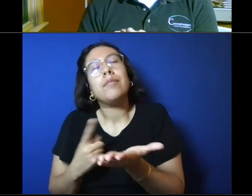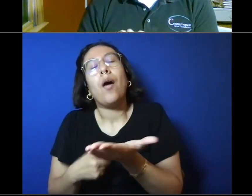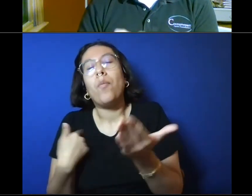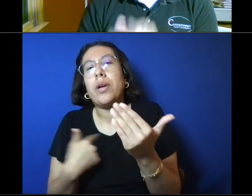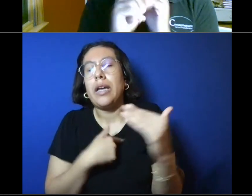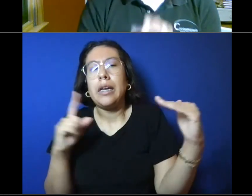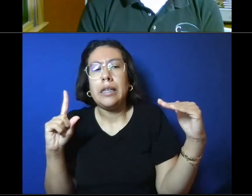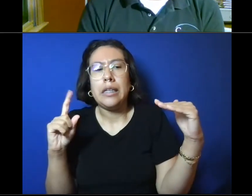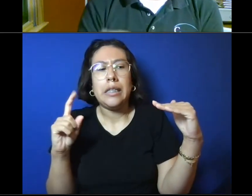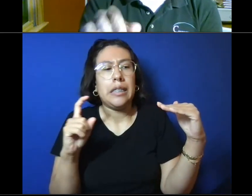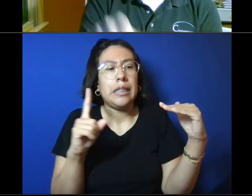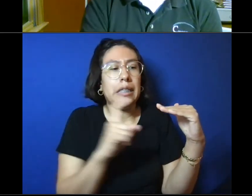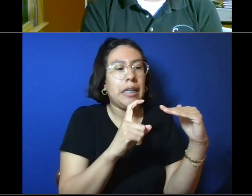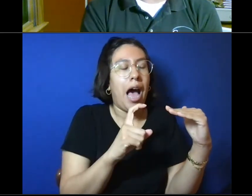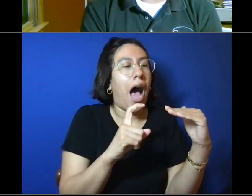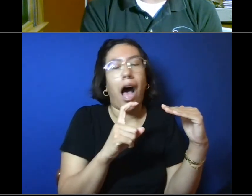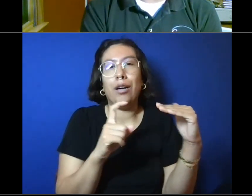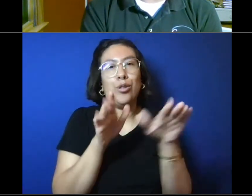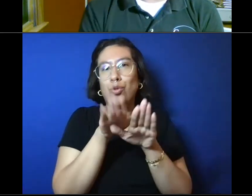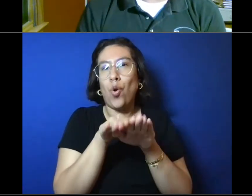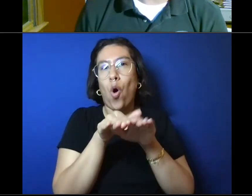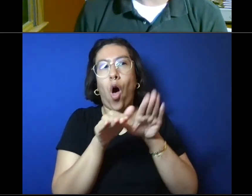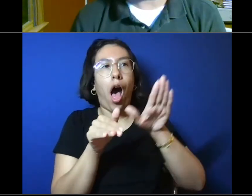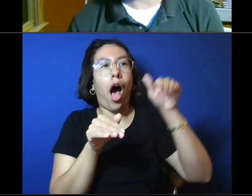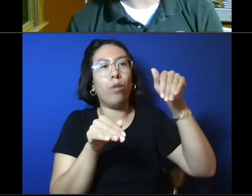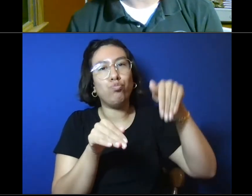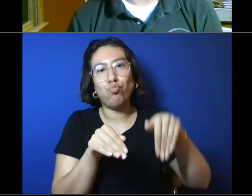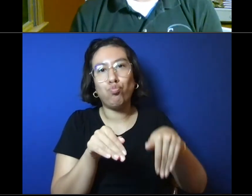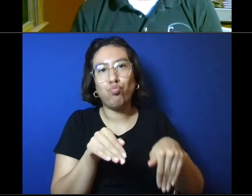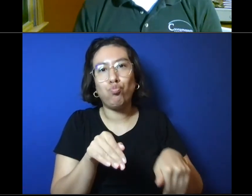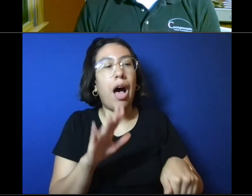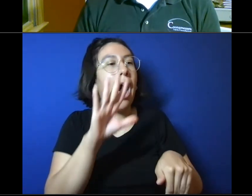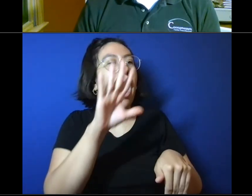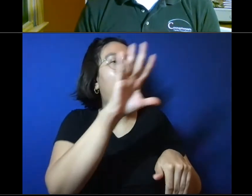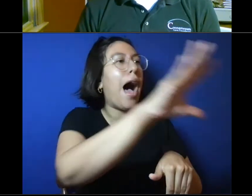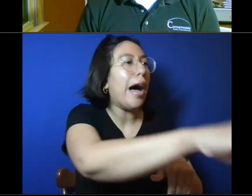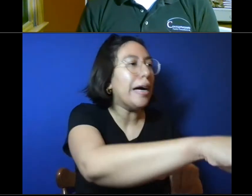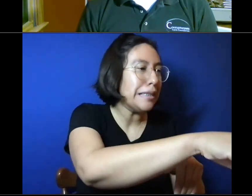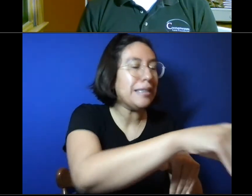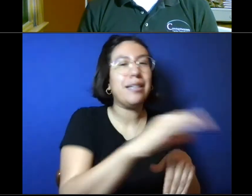and we're a little late and the turtle has just gone under and I reach my hand in the water and I miss it.